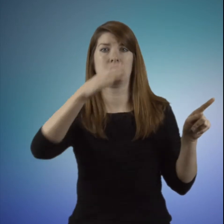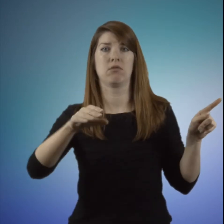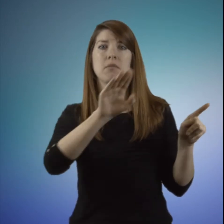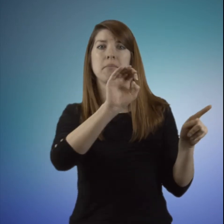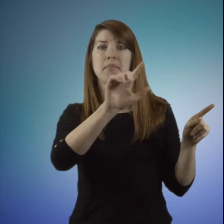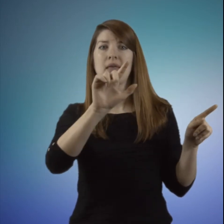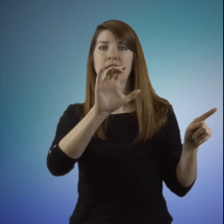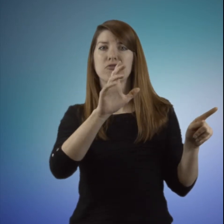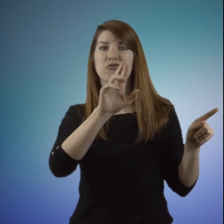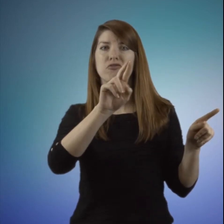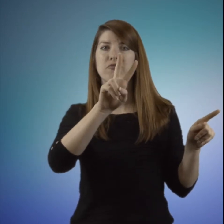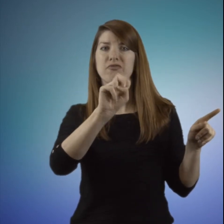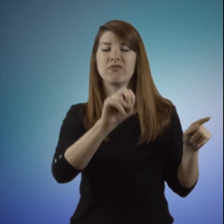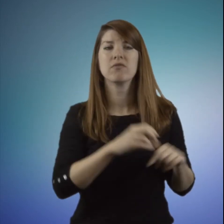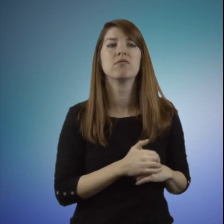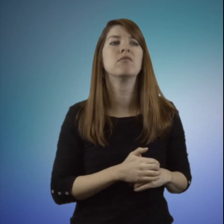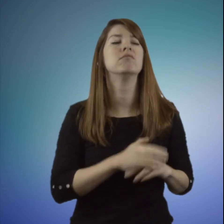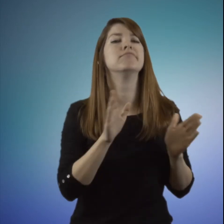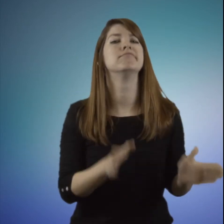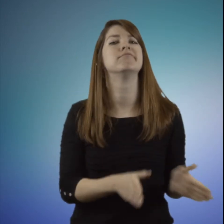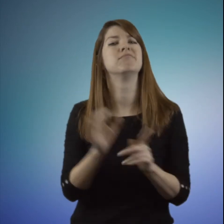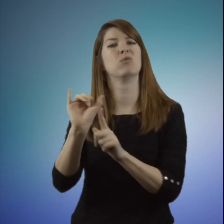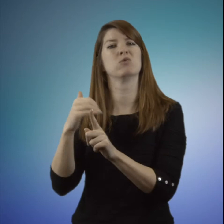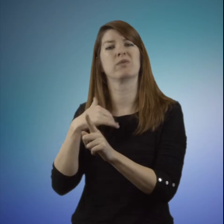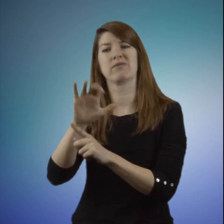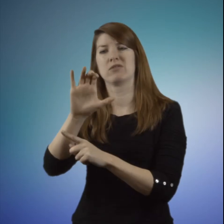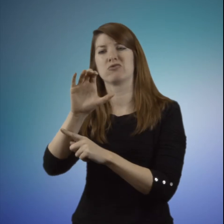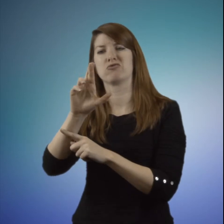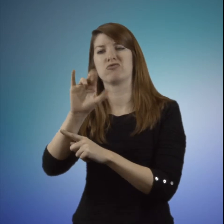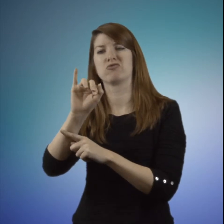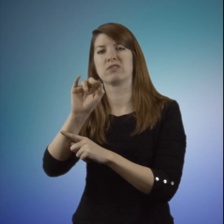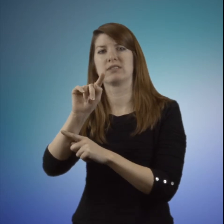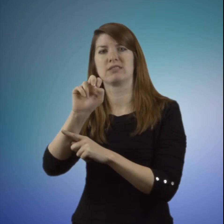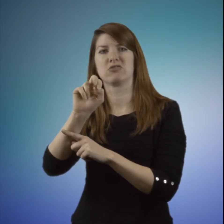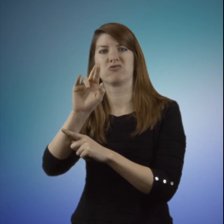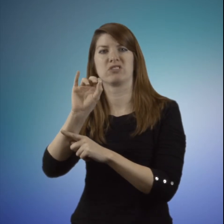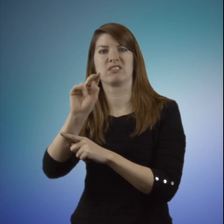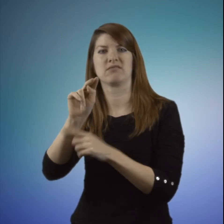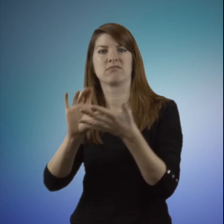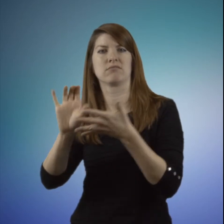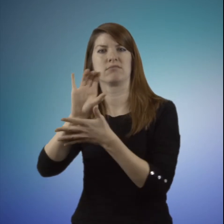Or there are criterion reference tests. And they look at more at a mastery level.